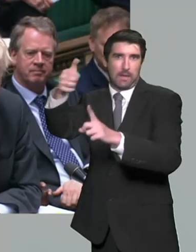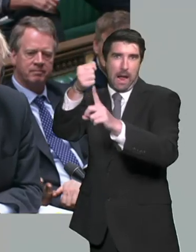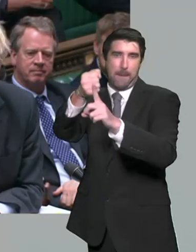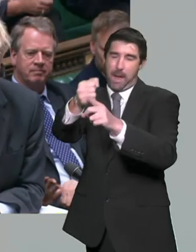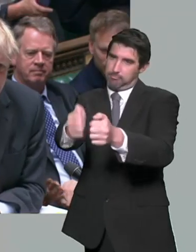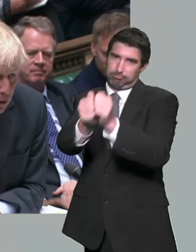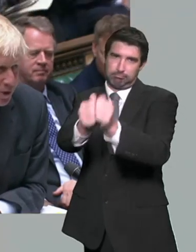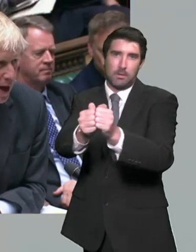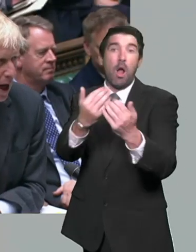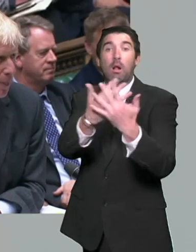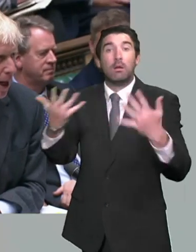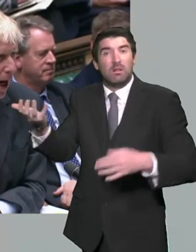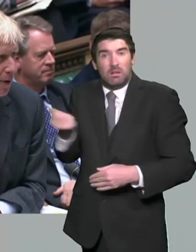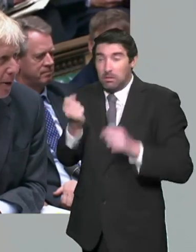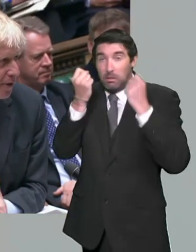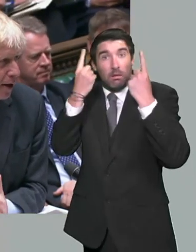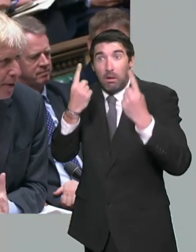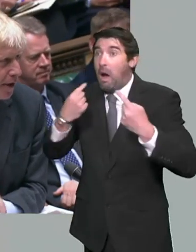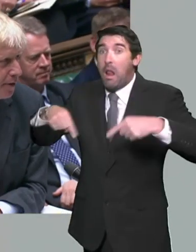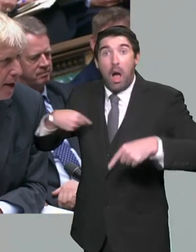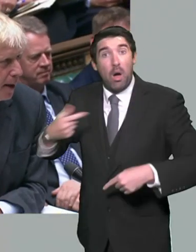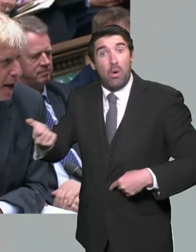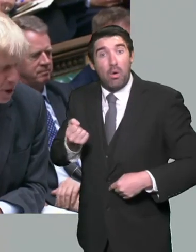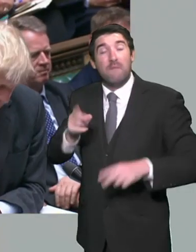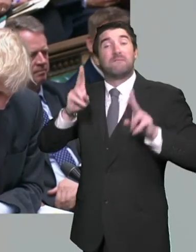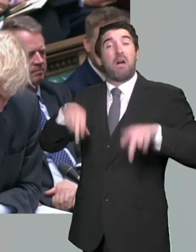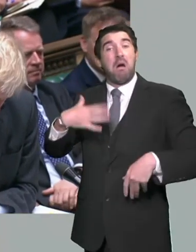Too many pensioners fail to take up their entitlements under pension credit.